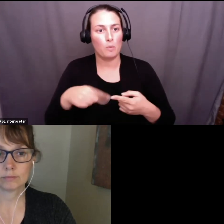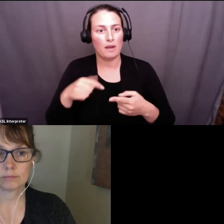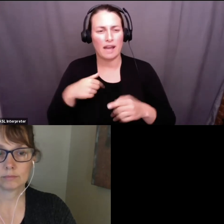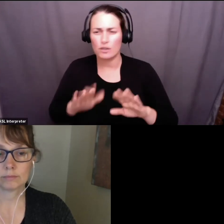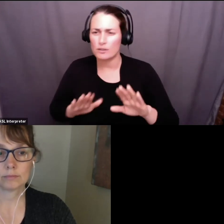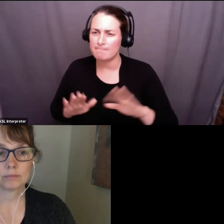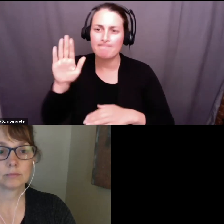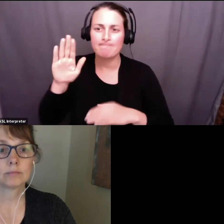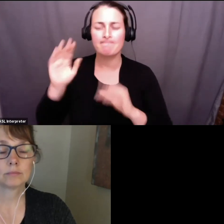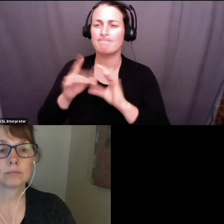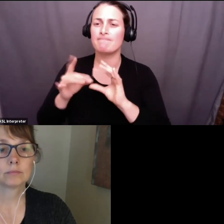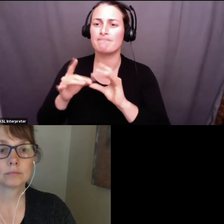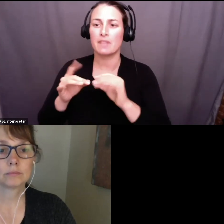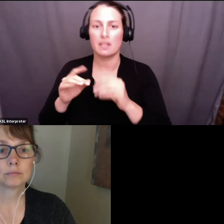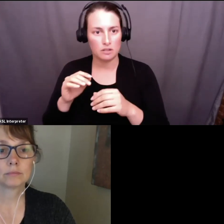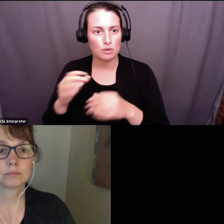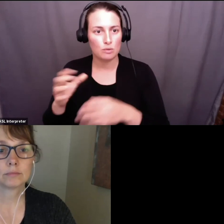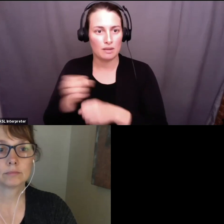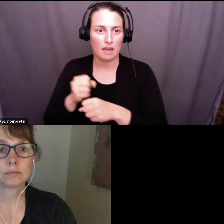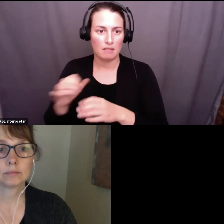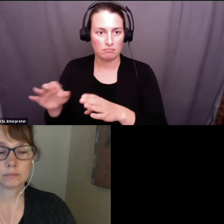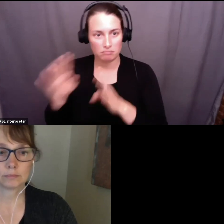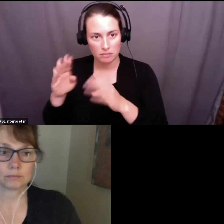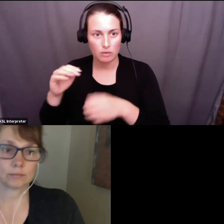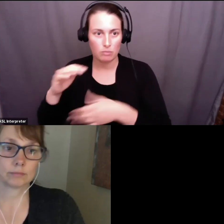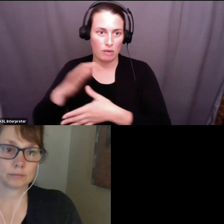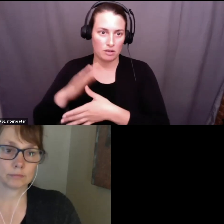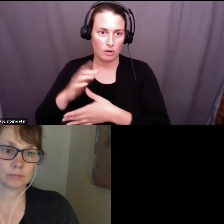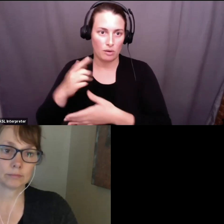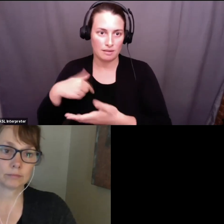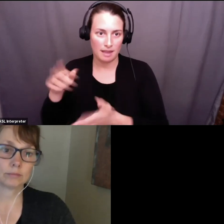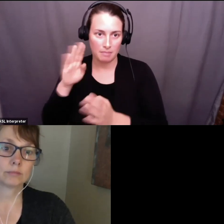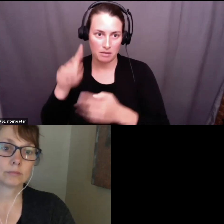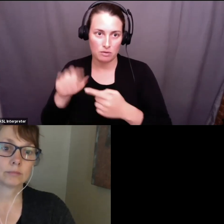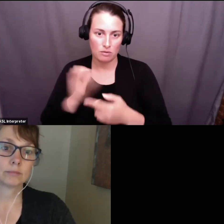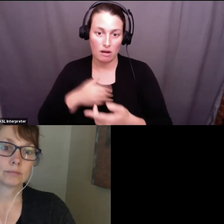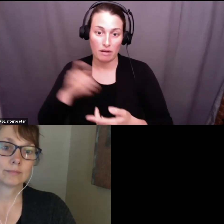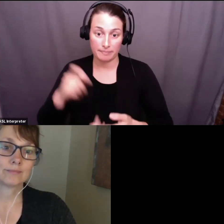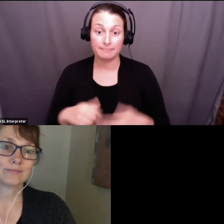to prioritize to ensure that we get our voice heard.